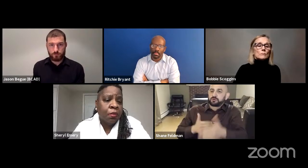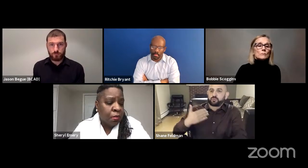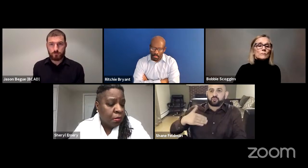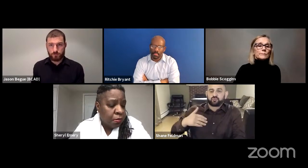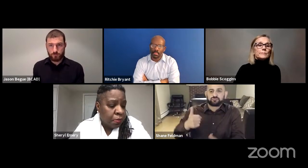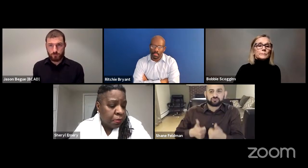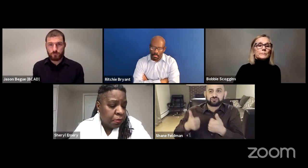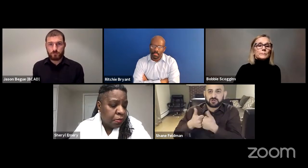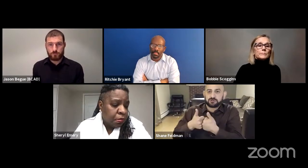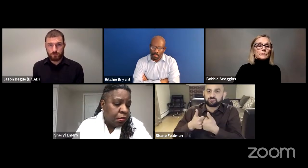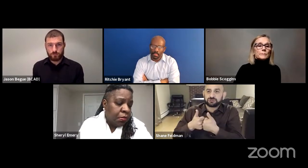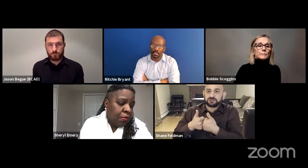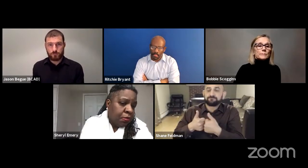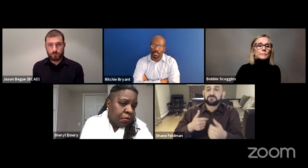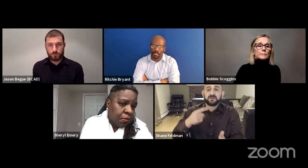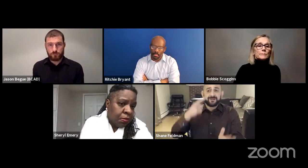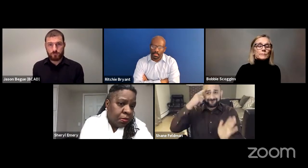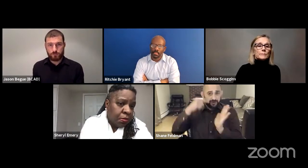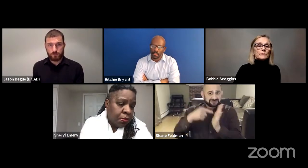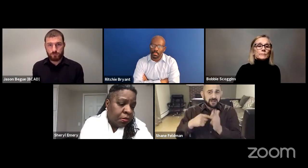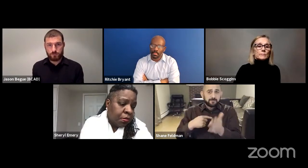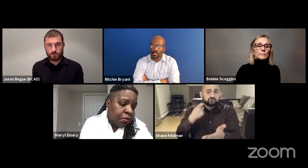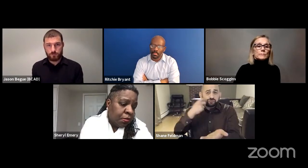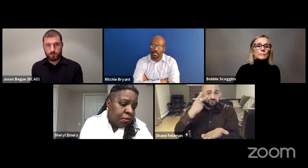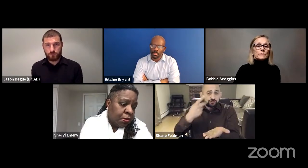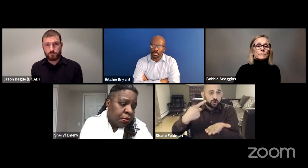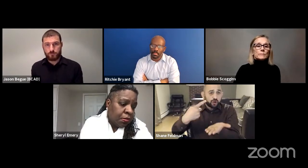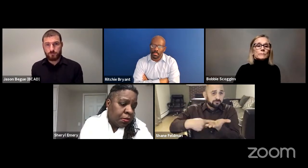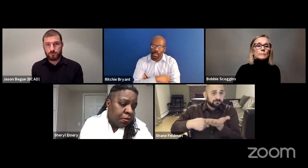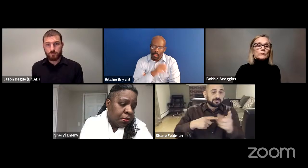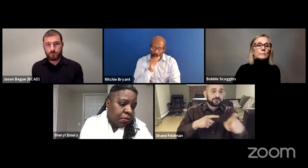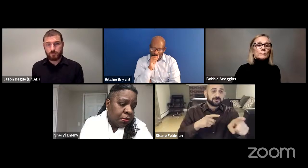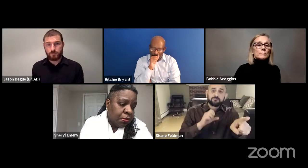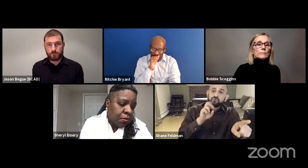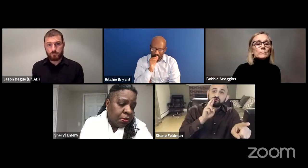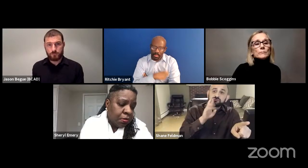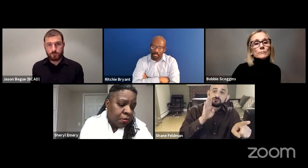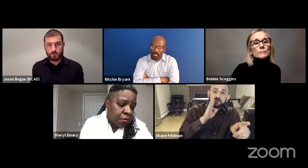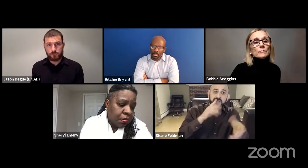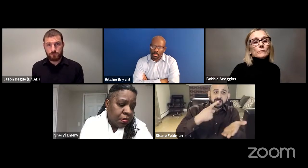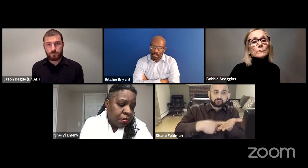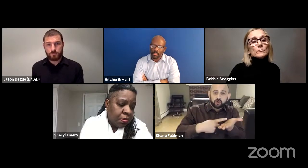to be ‑‑ the self‑determination process can be a challenge, but it's much more successful.